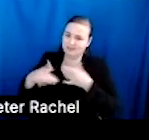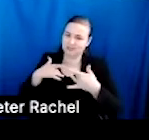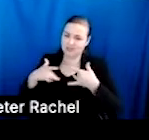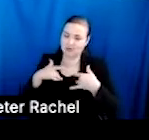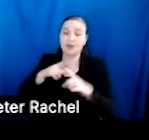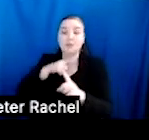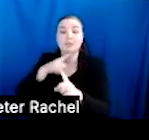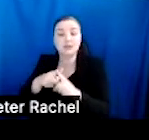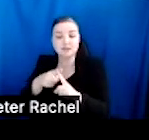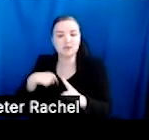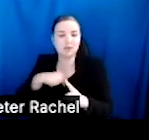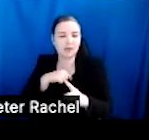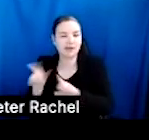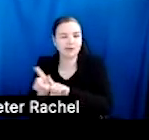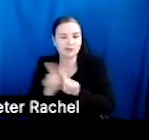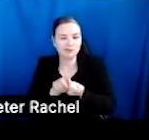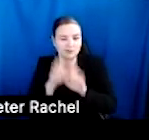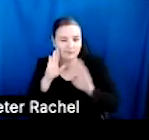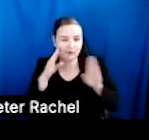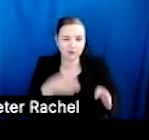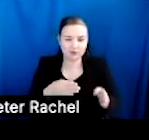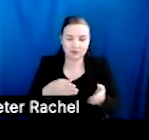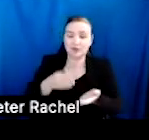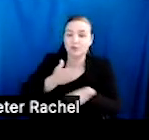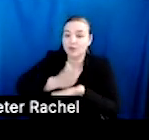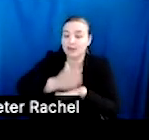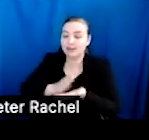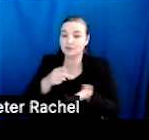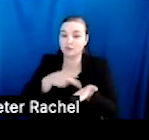less tangible concerns, like the right to a pay increase when you take on someone else's work